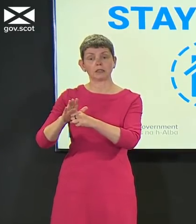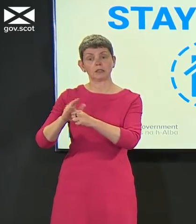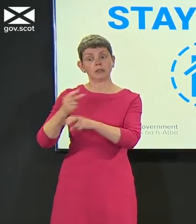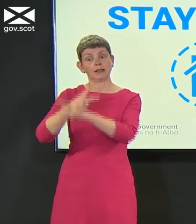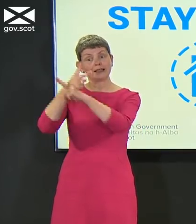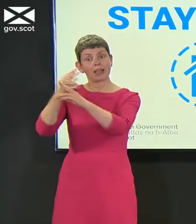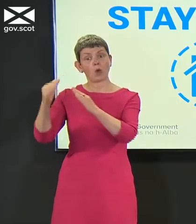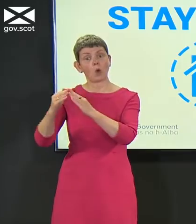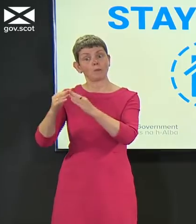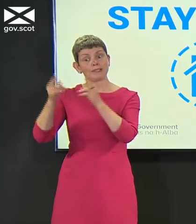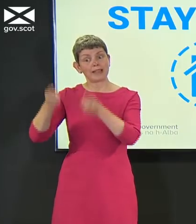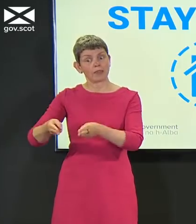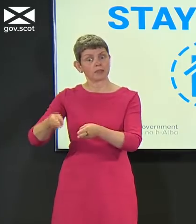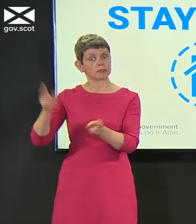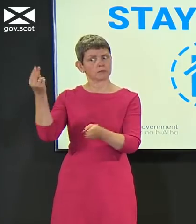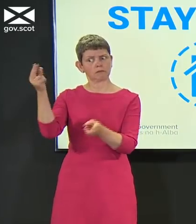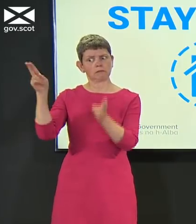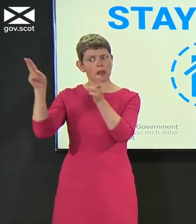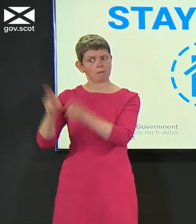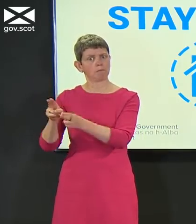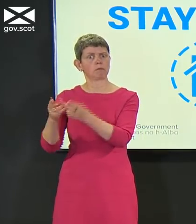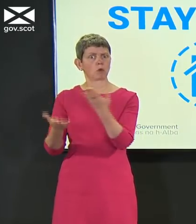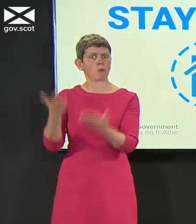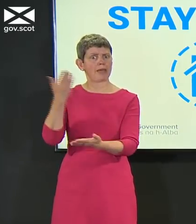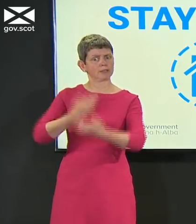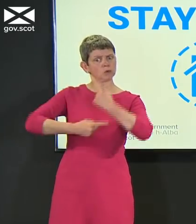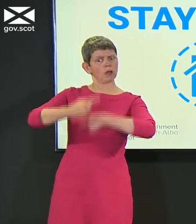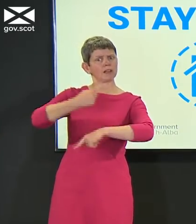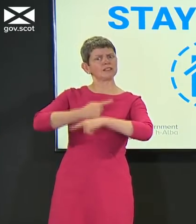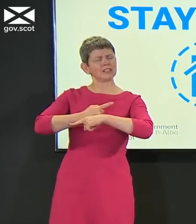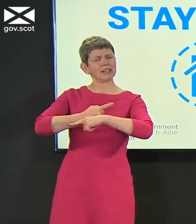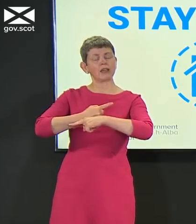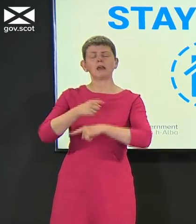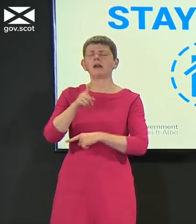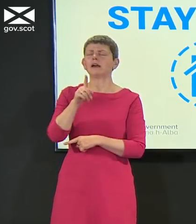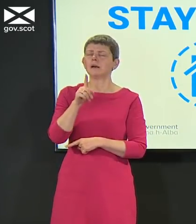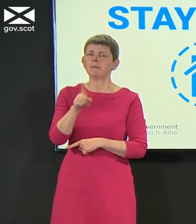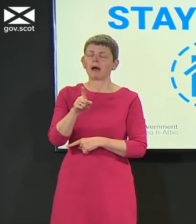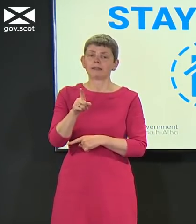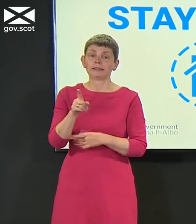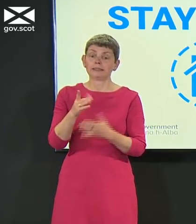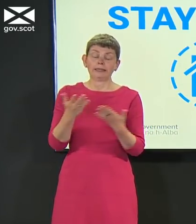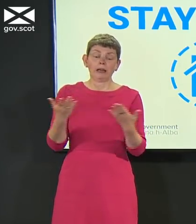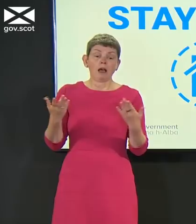turn the clock back and know everything then that i know now we tried to take the best decisions but